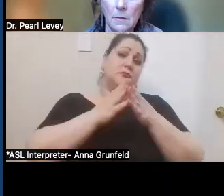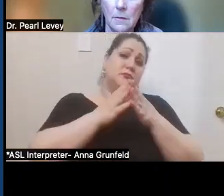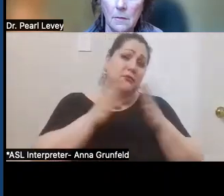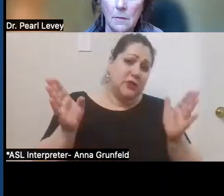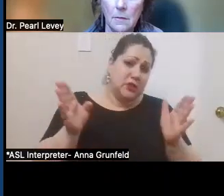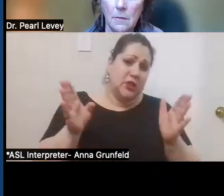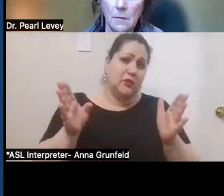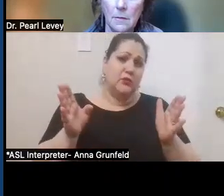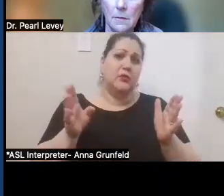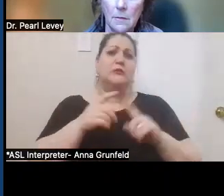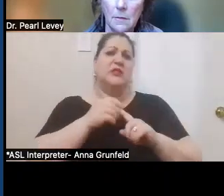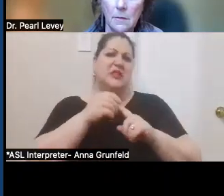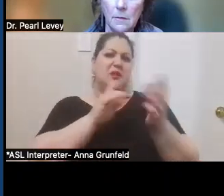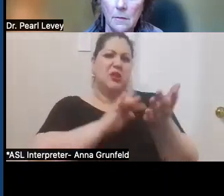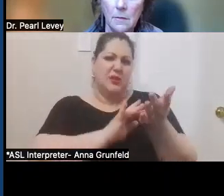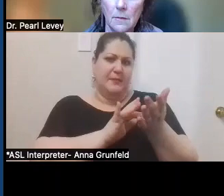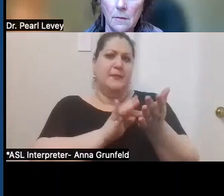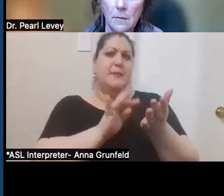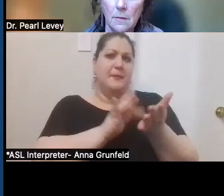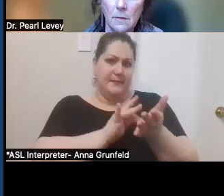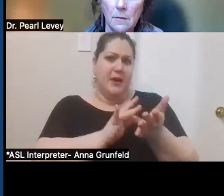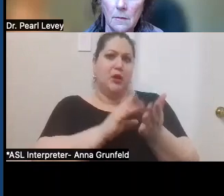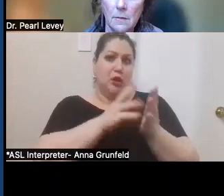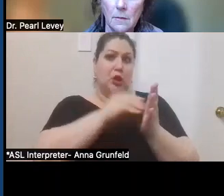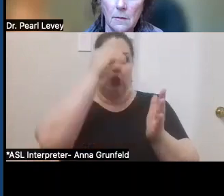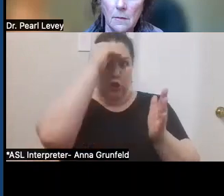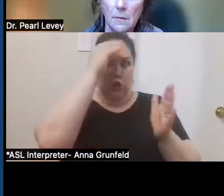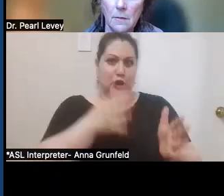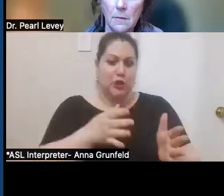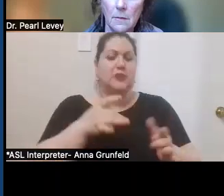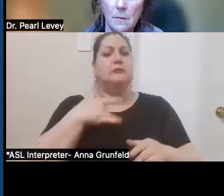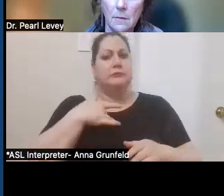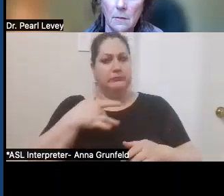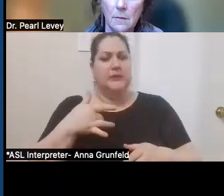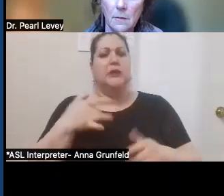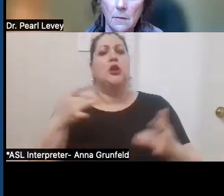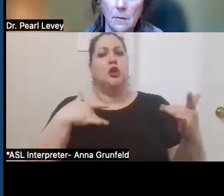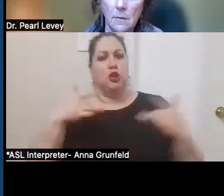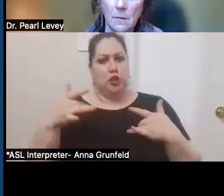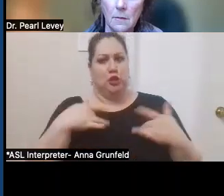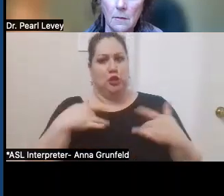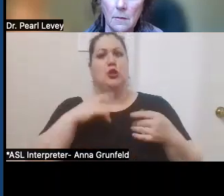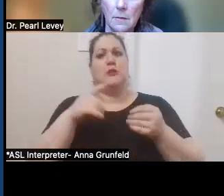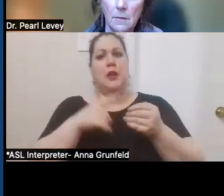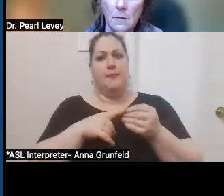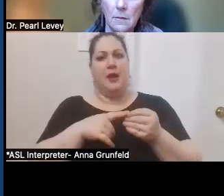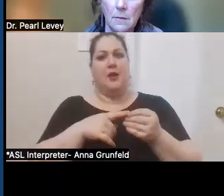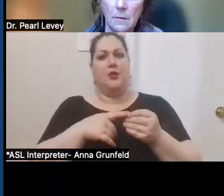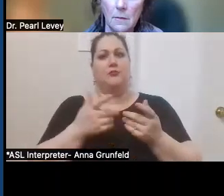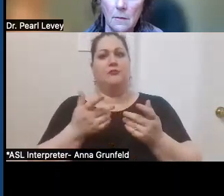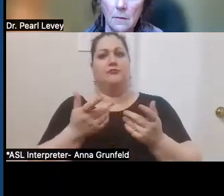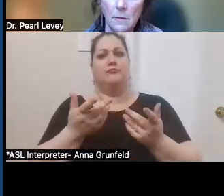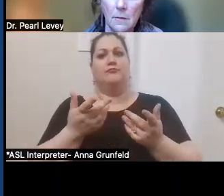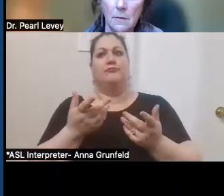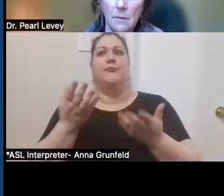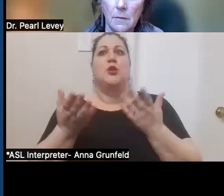worried about the longer term repercussions so magical students, for example, are very worried about not matching in the residency programs,